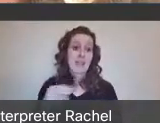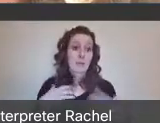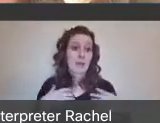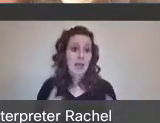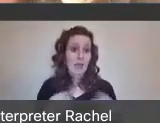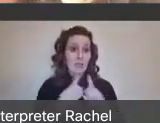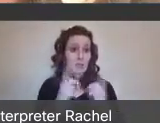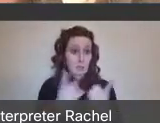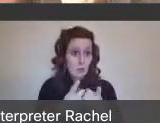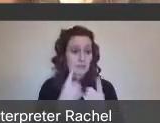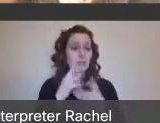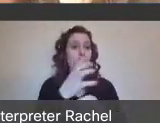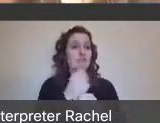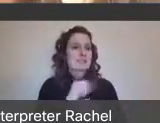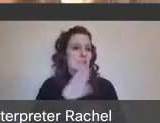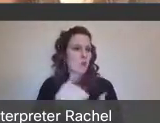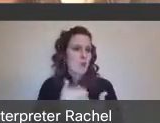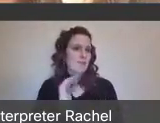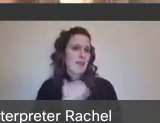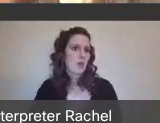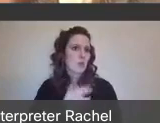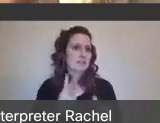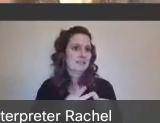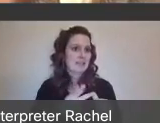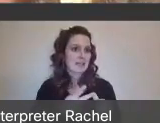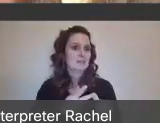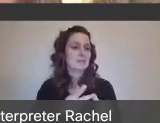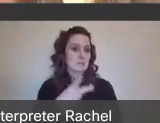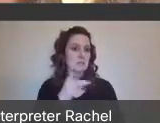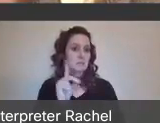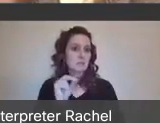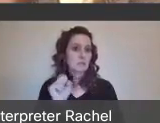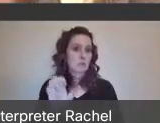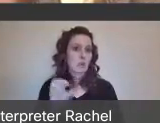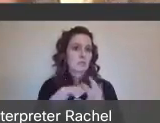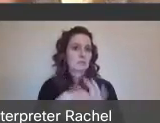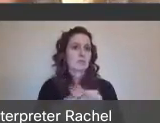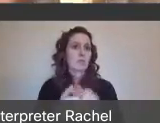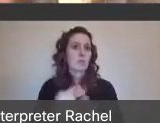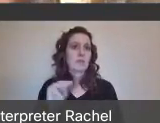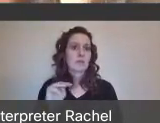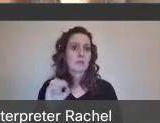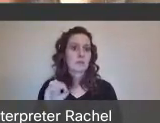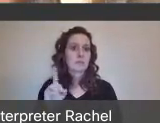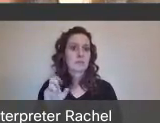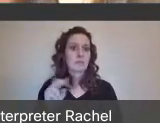all of our second doses of Moderna. We are aware that not all facilities in the County have